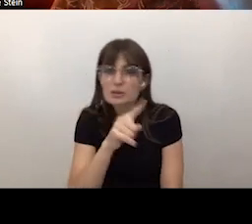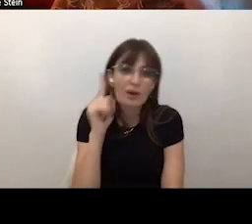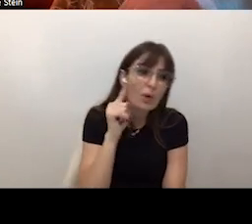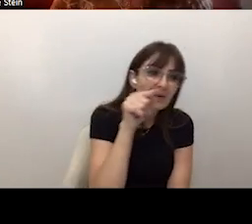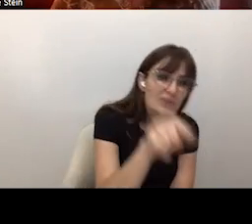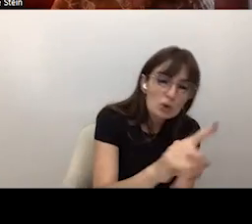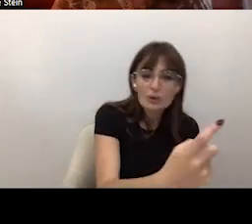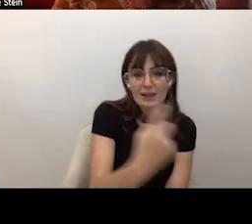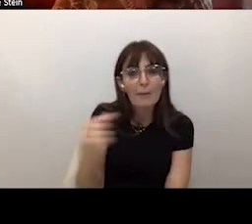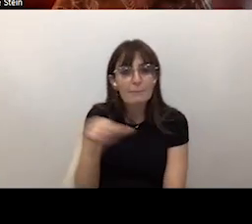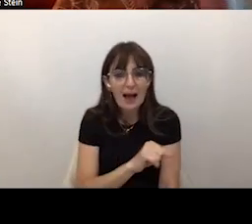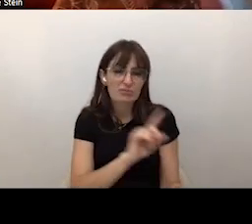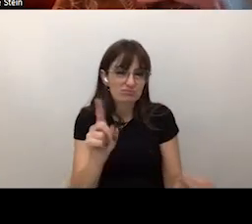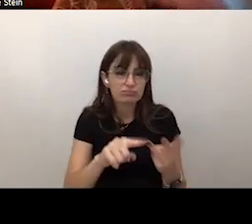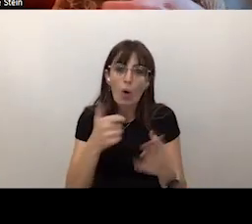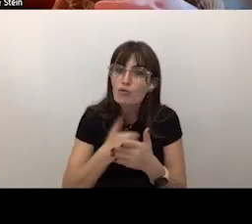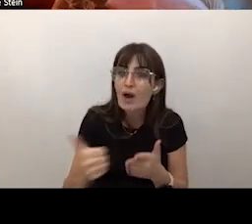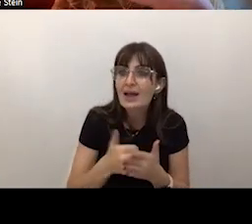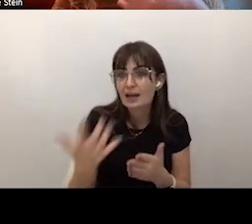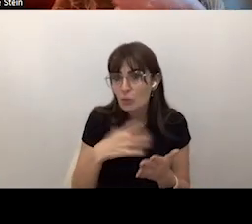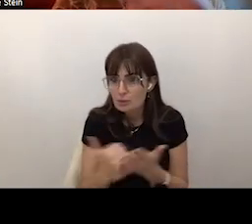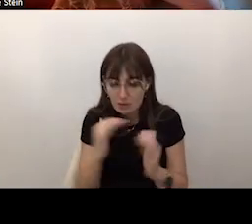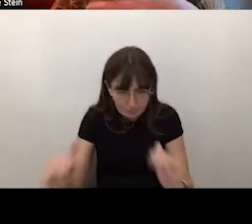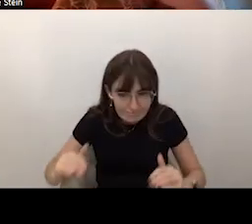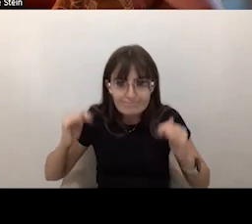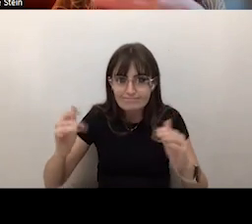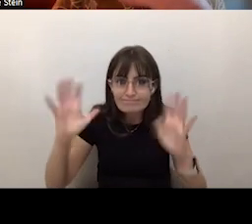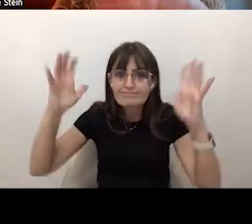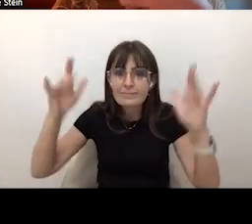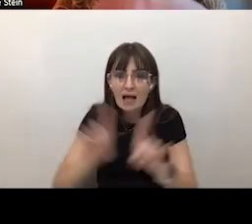If someone is a regular donor and you want to cultivate the more, your support has made such